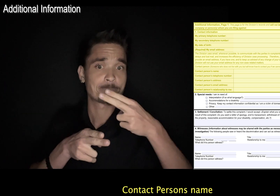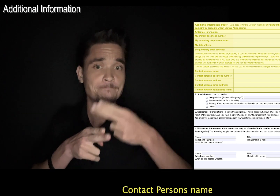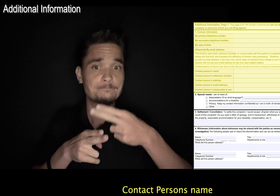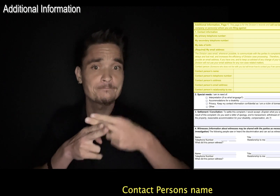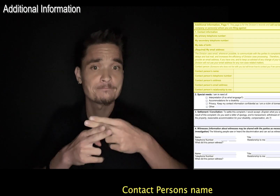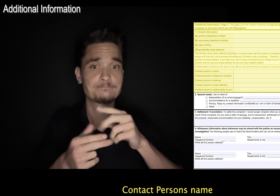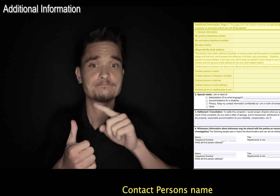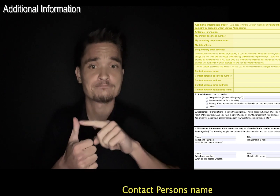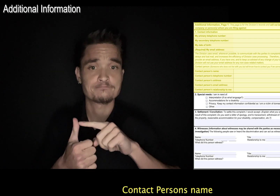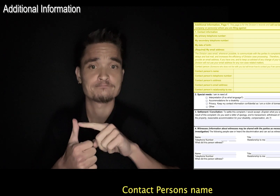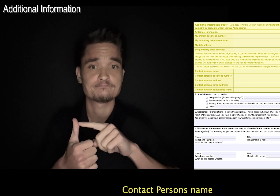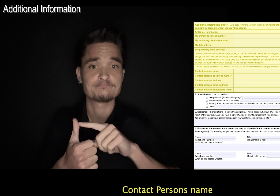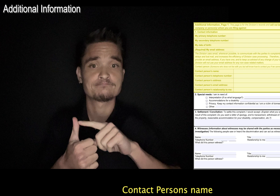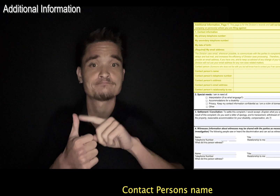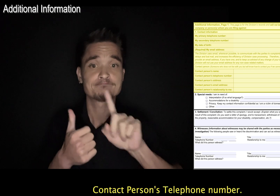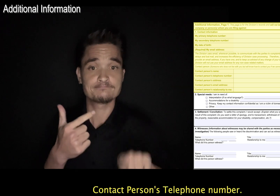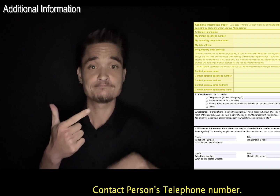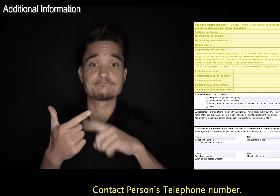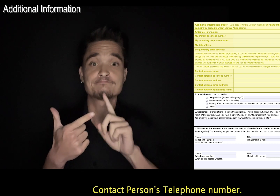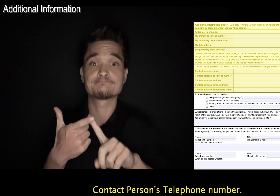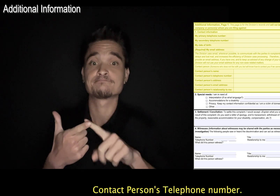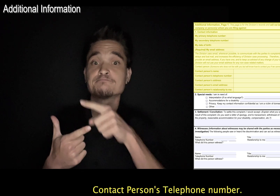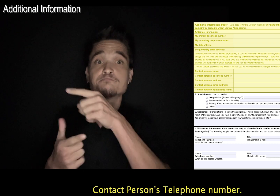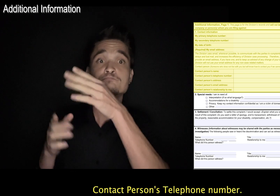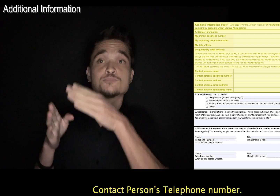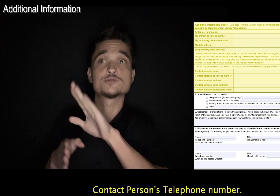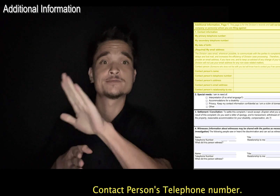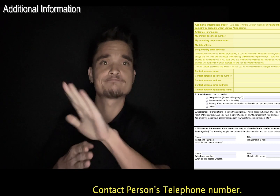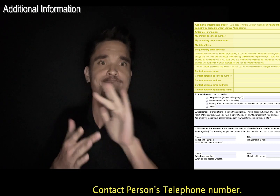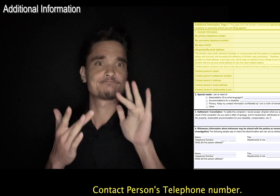Contact Persons name Contact Person's Telephone number.